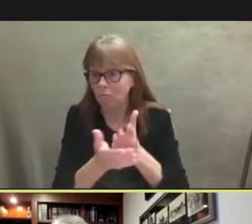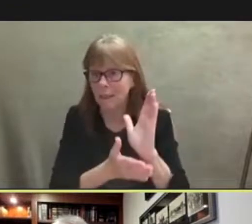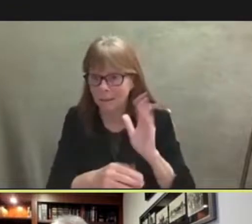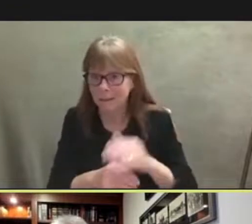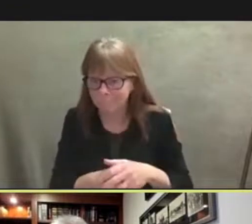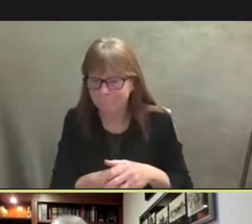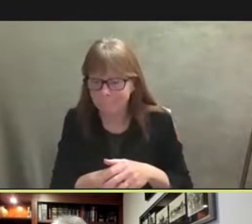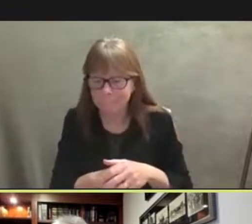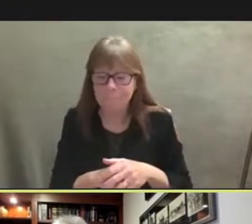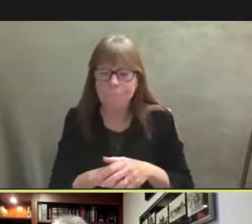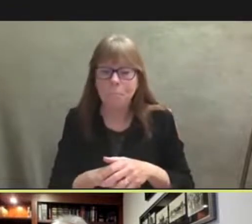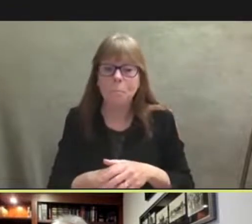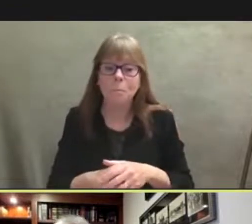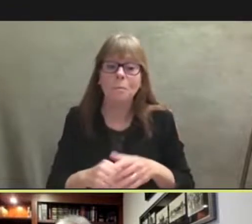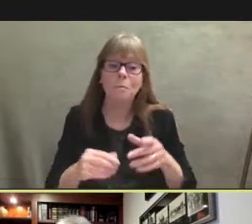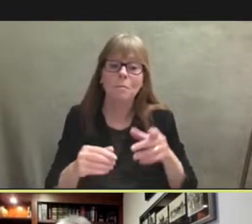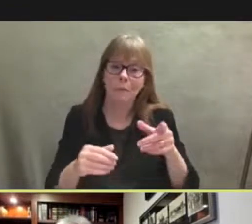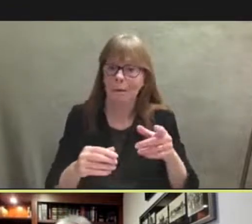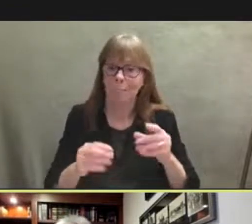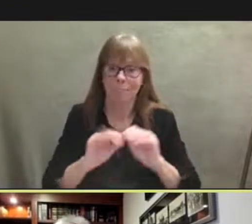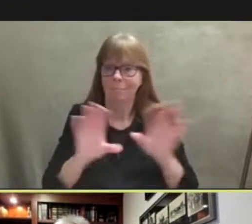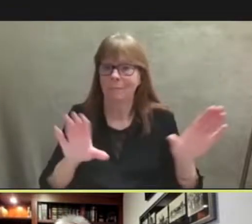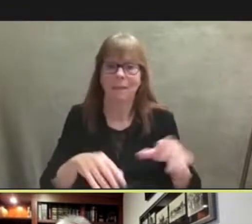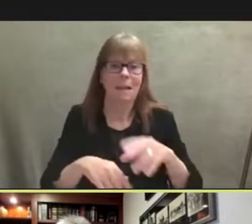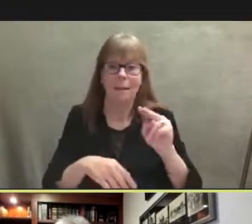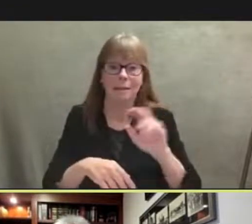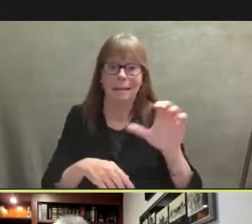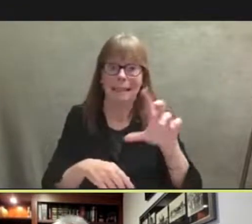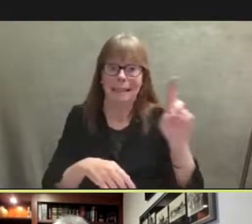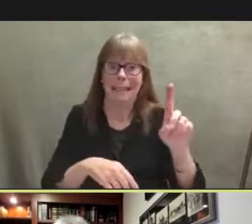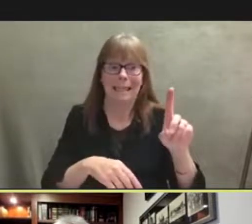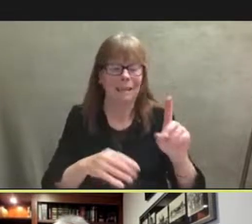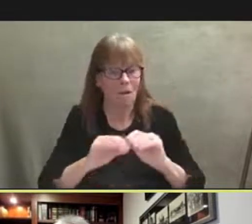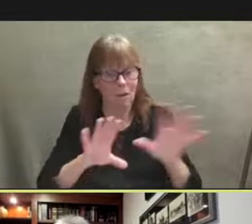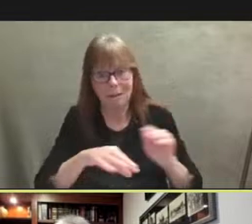As a testament to the influence of the National Council on Disability as a federal voice for